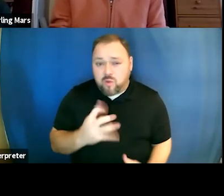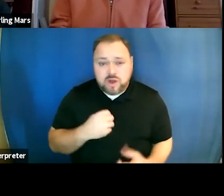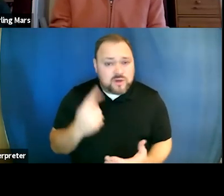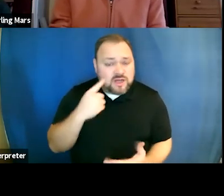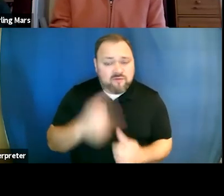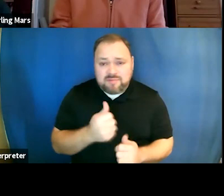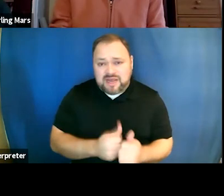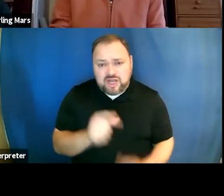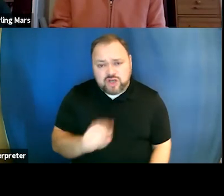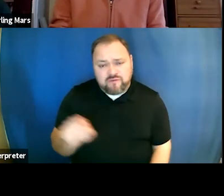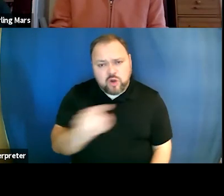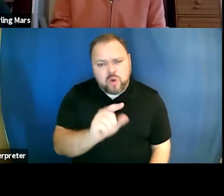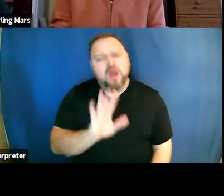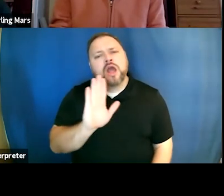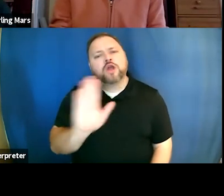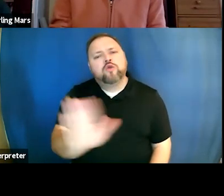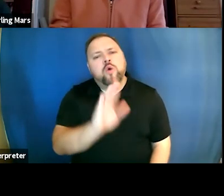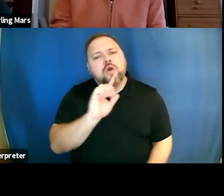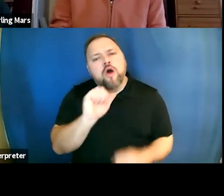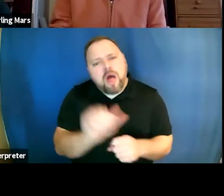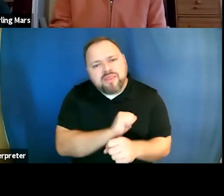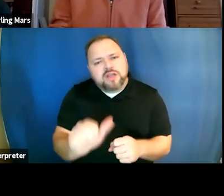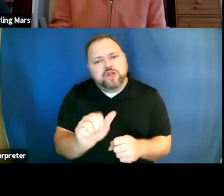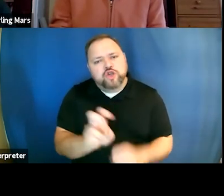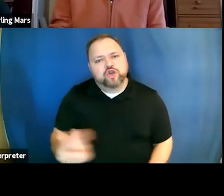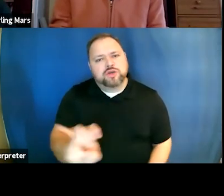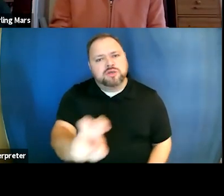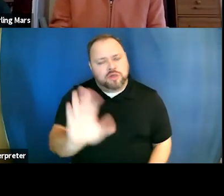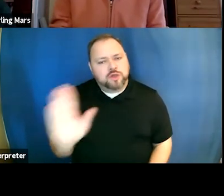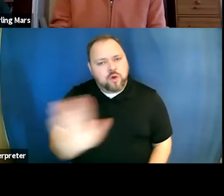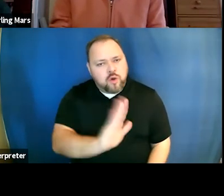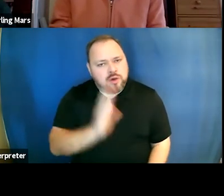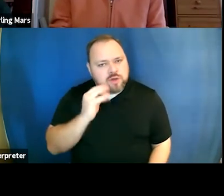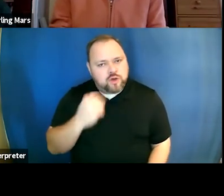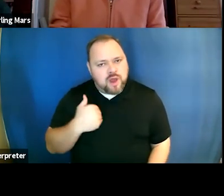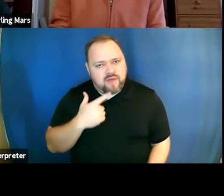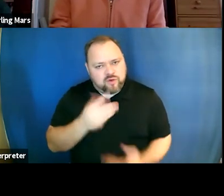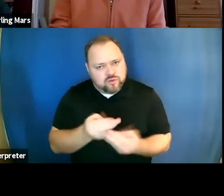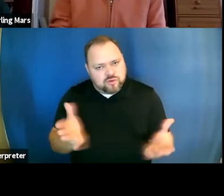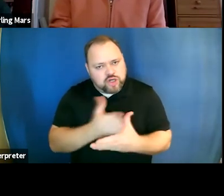and your own authentic journeys and experiences that you have to share with everyone.